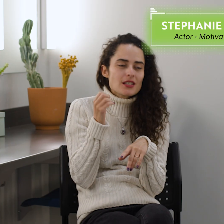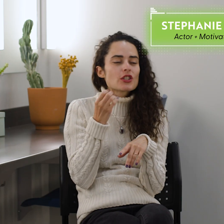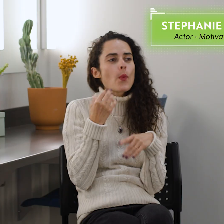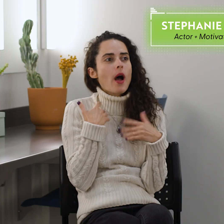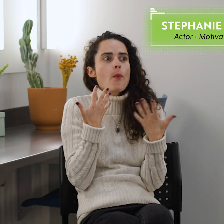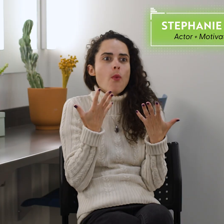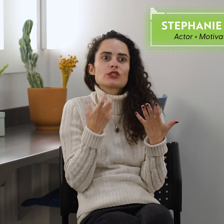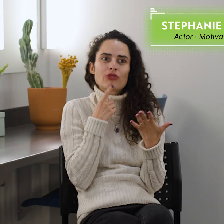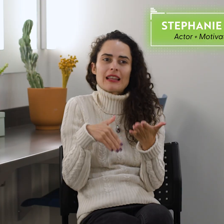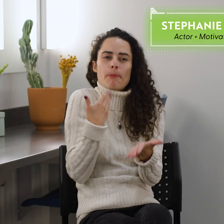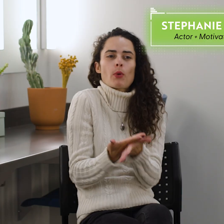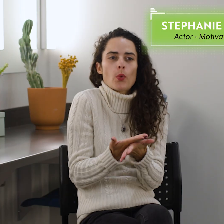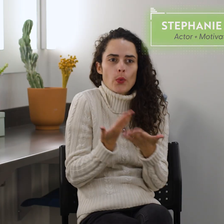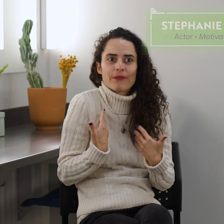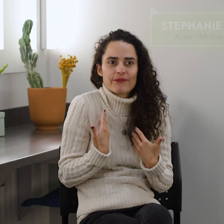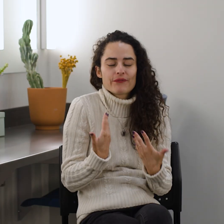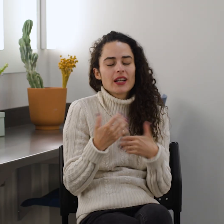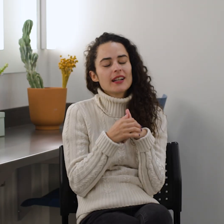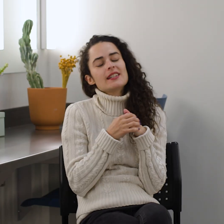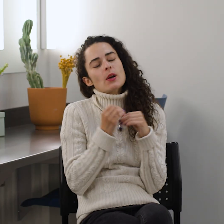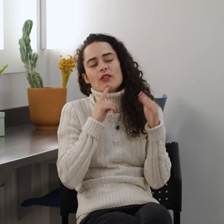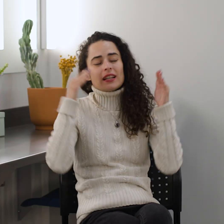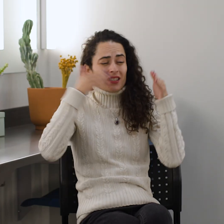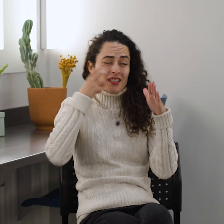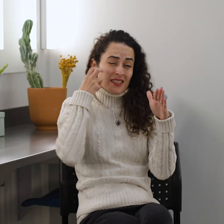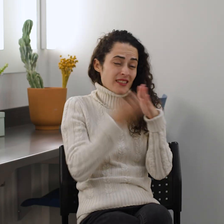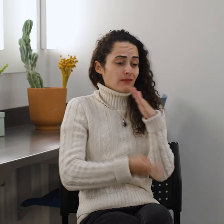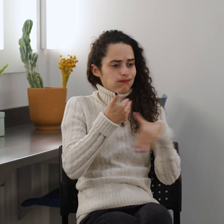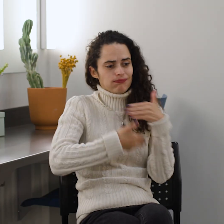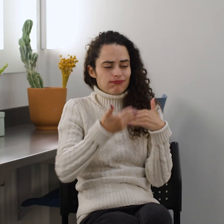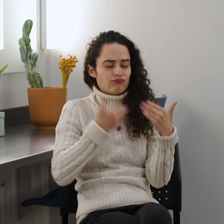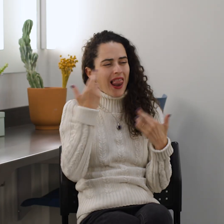So I really wanted to prove myself. I was all in on my academics, but I realized